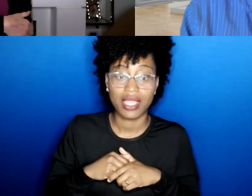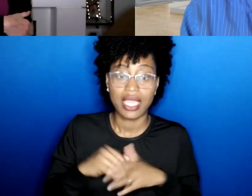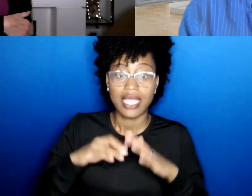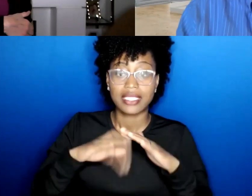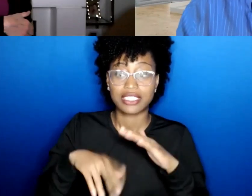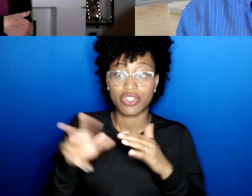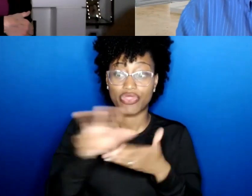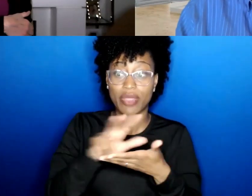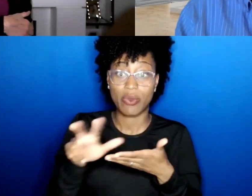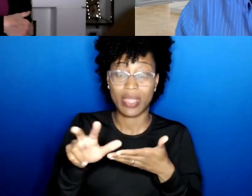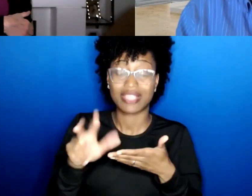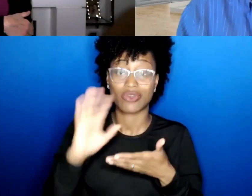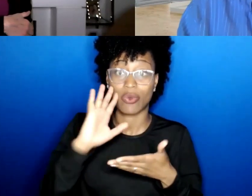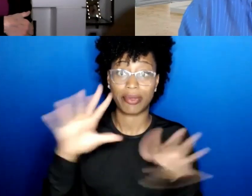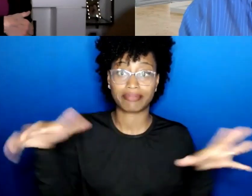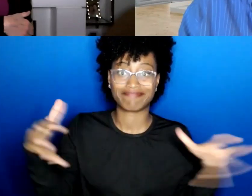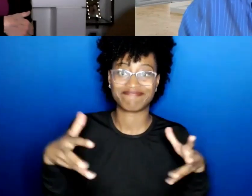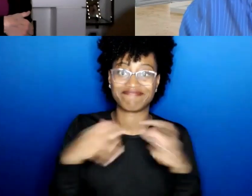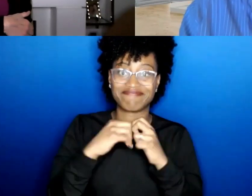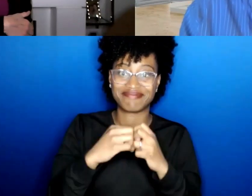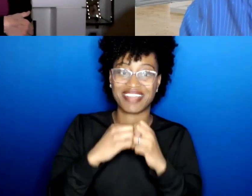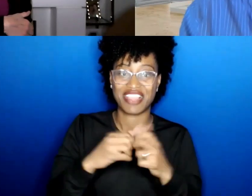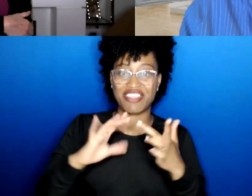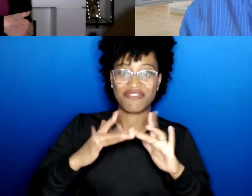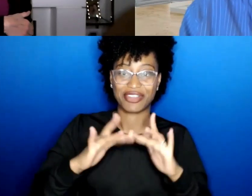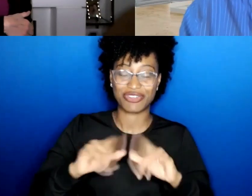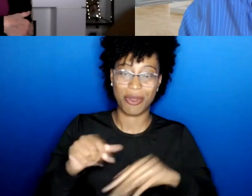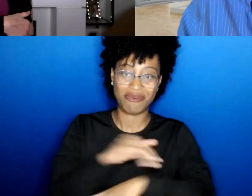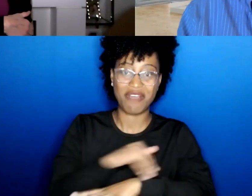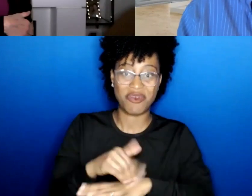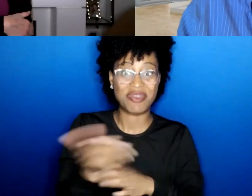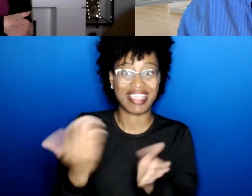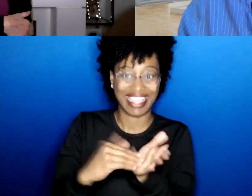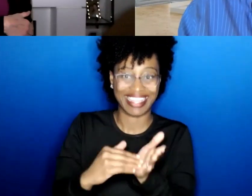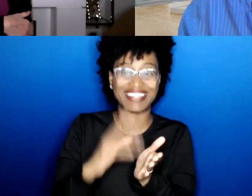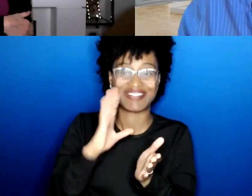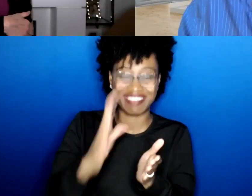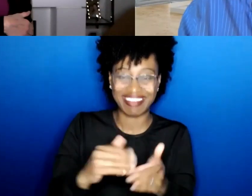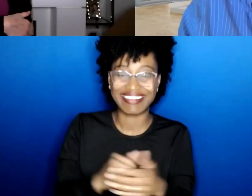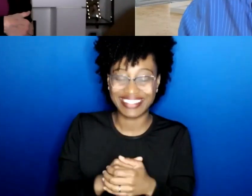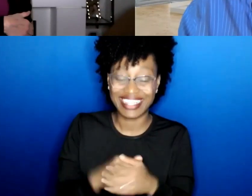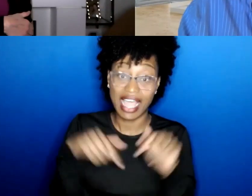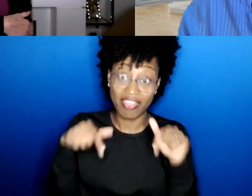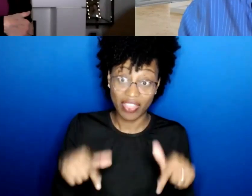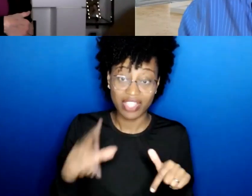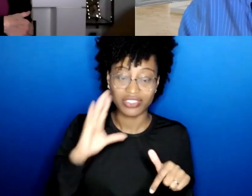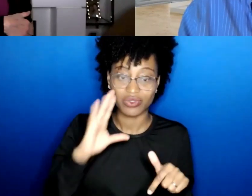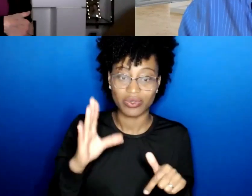will be together at the virtual platform, and this will be a presentation tool that